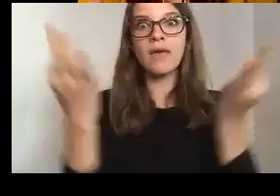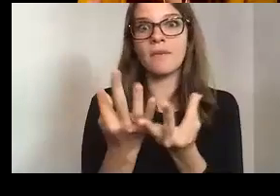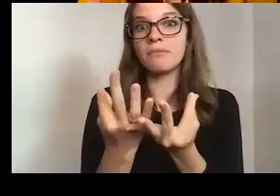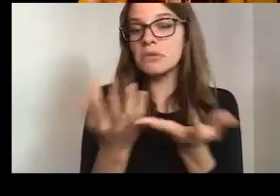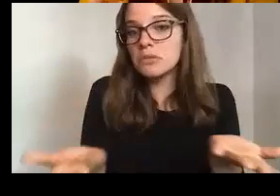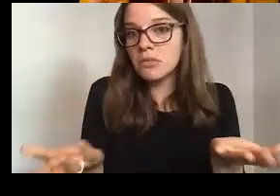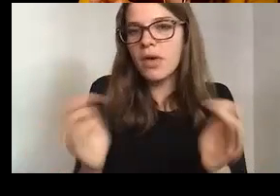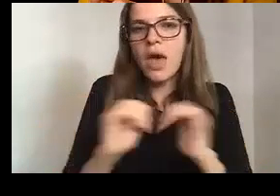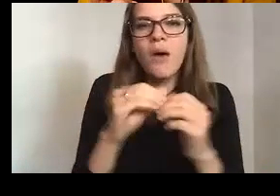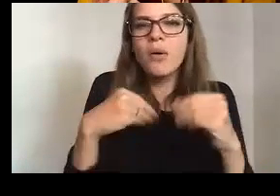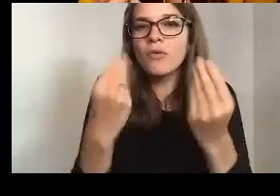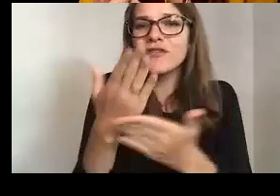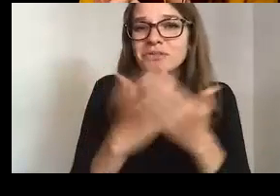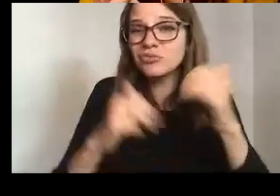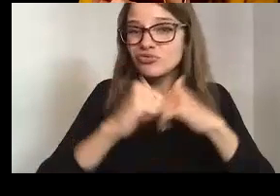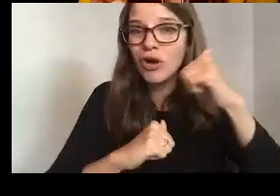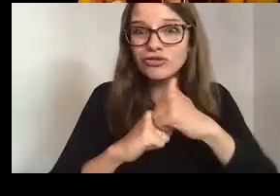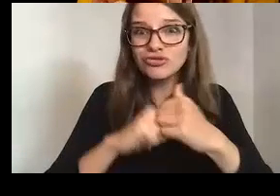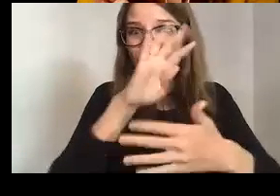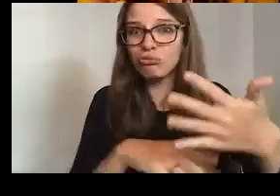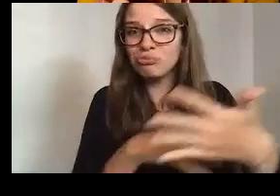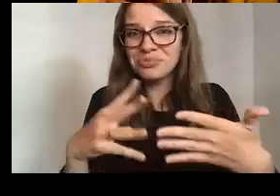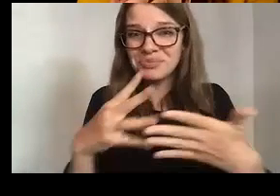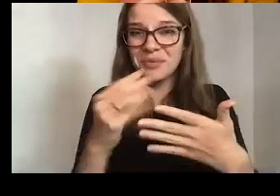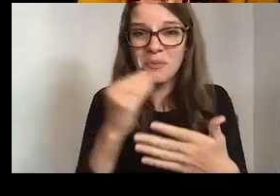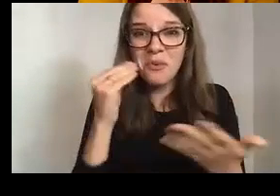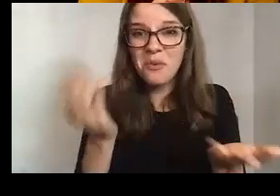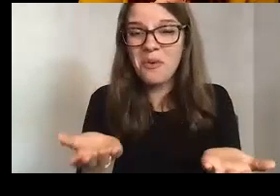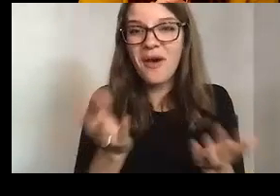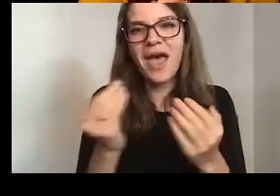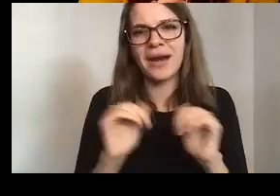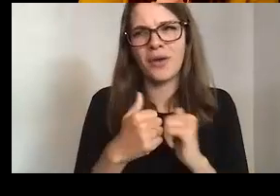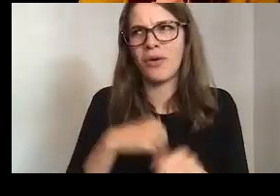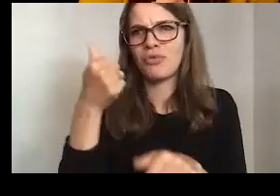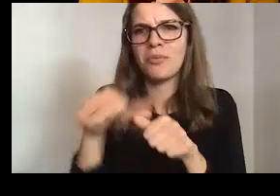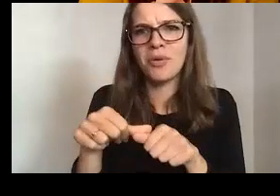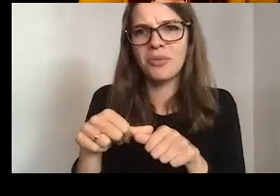structure and schedule at home and also how can I remember to include you know elements